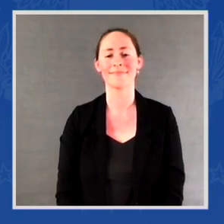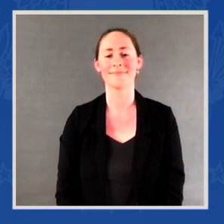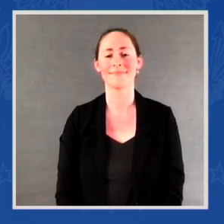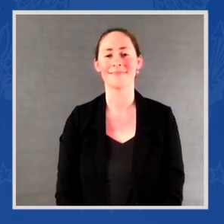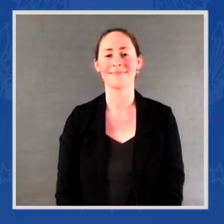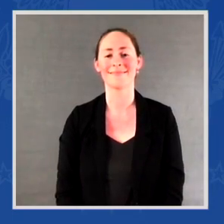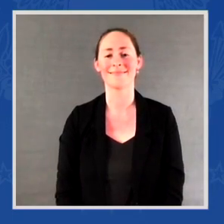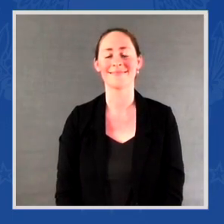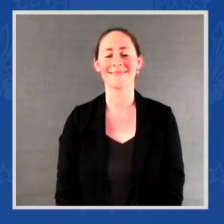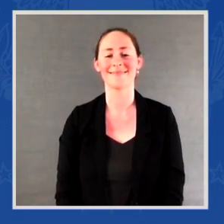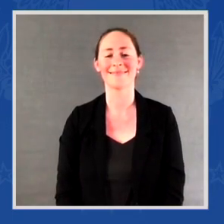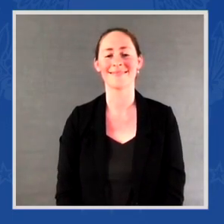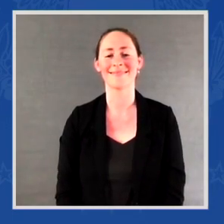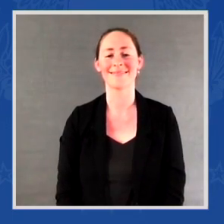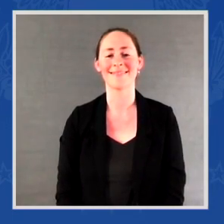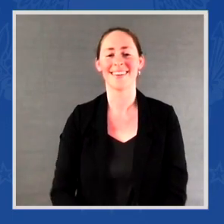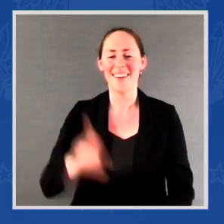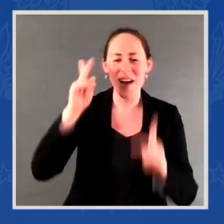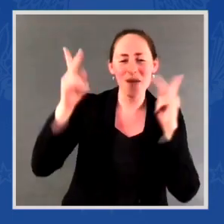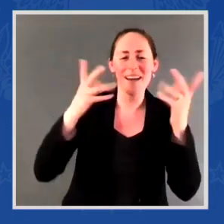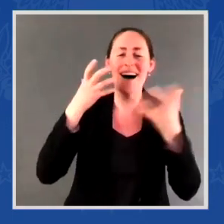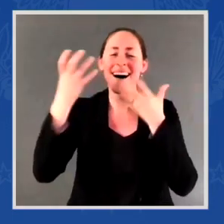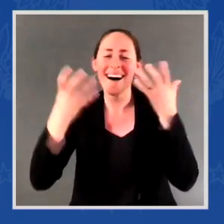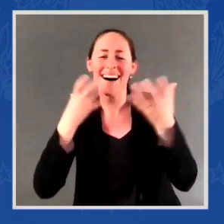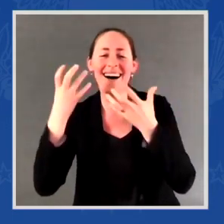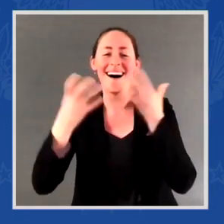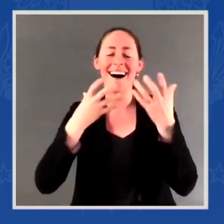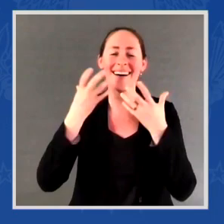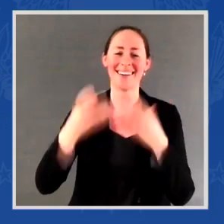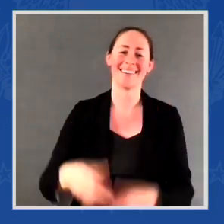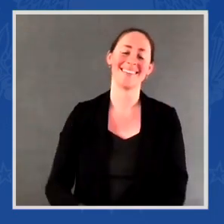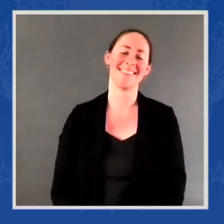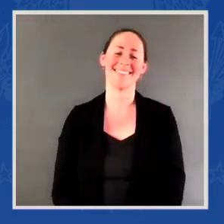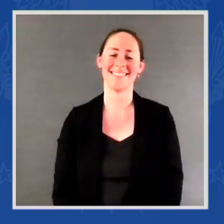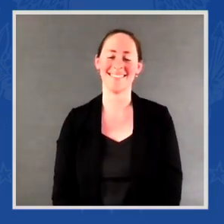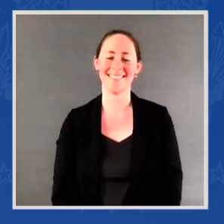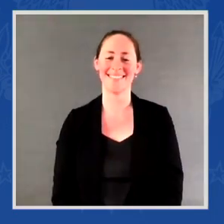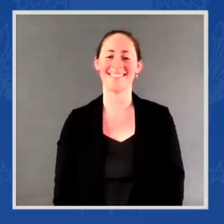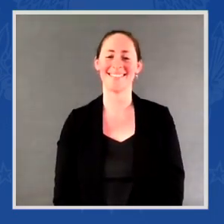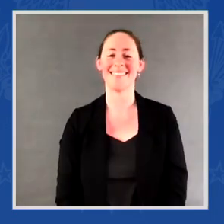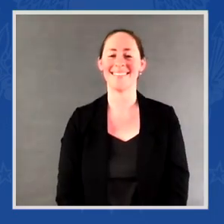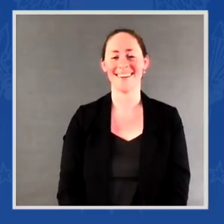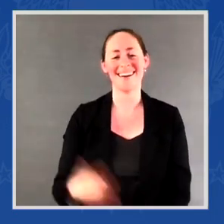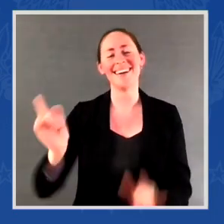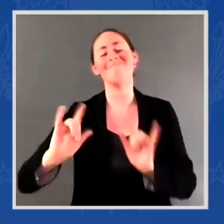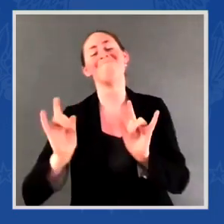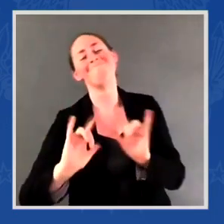Audience Member: We love you! The President: Love you back.